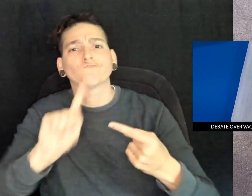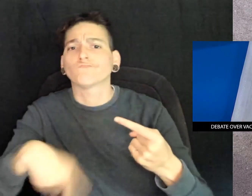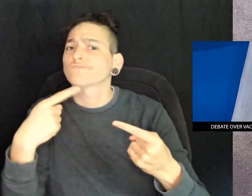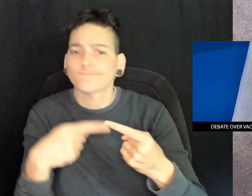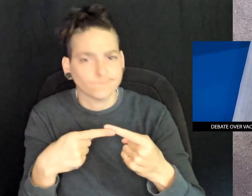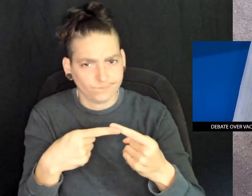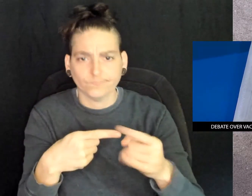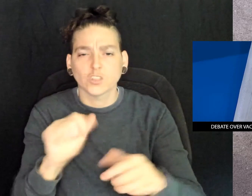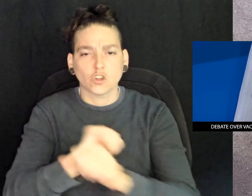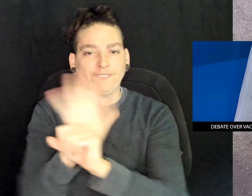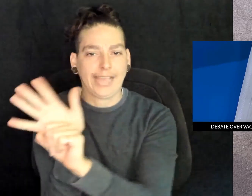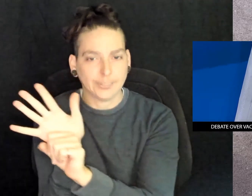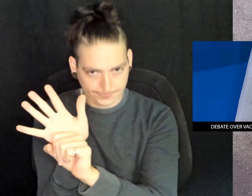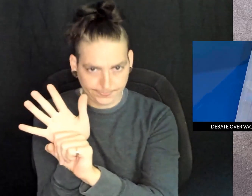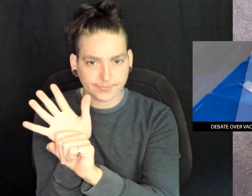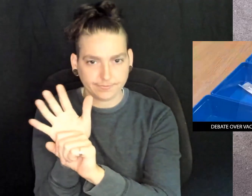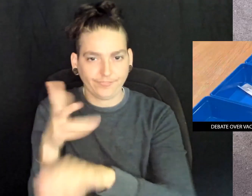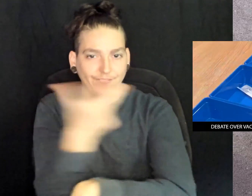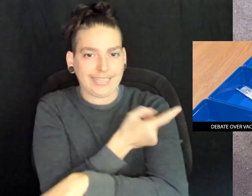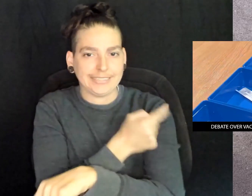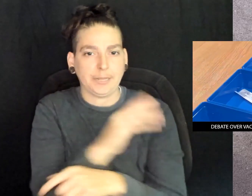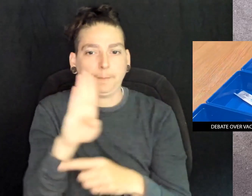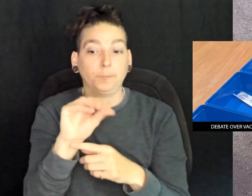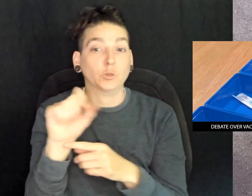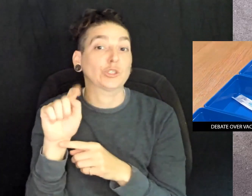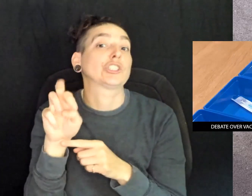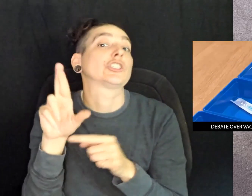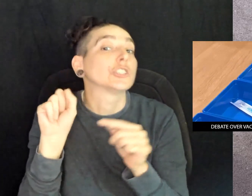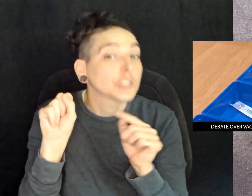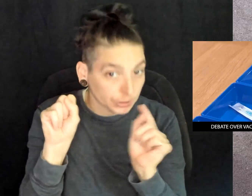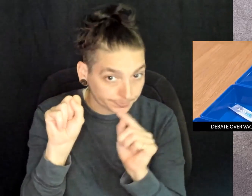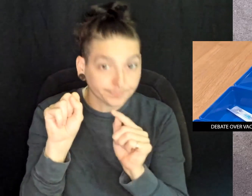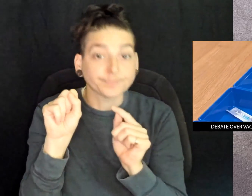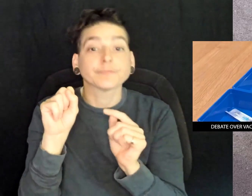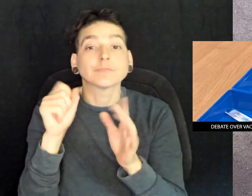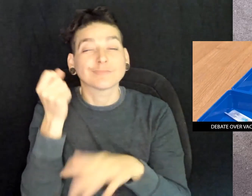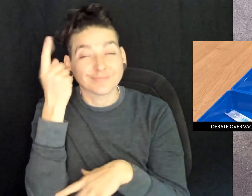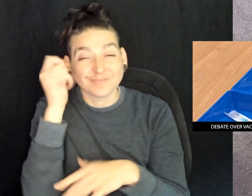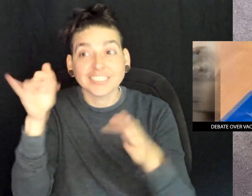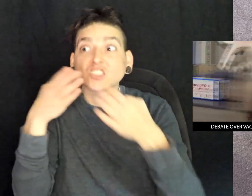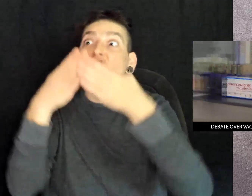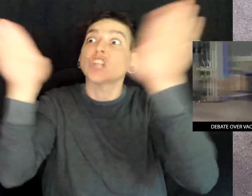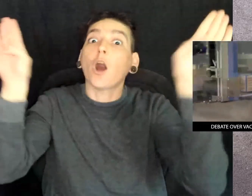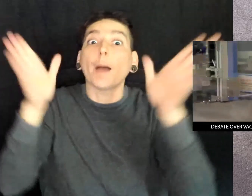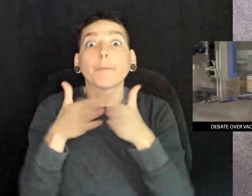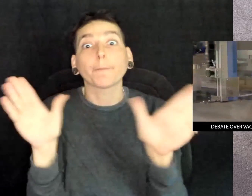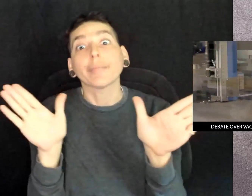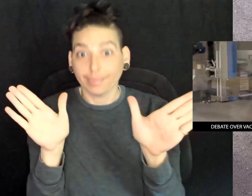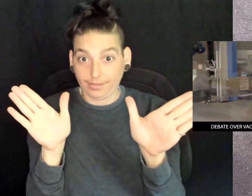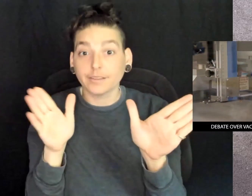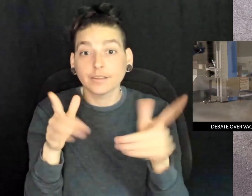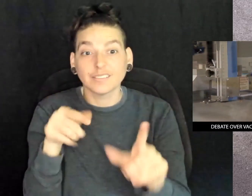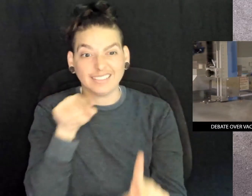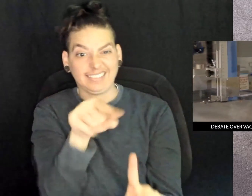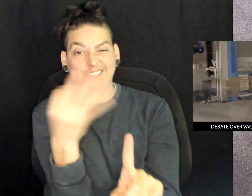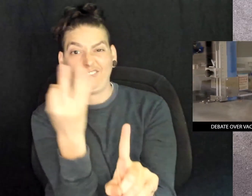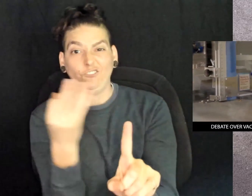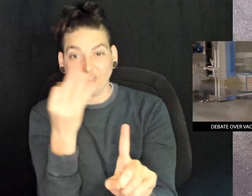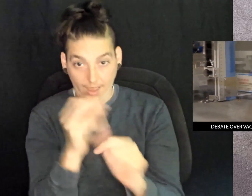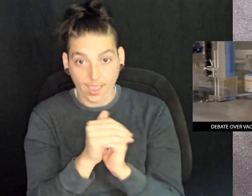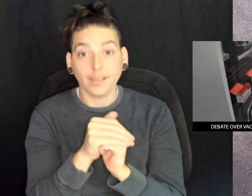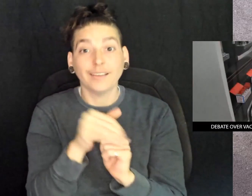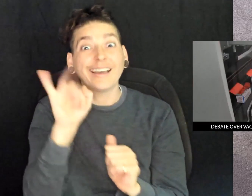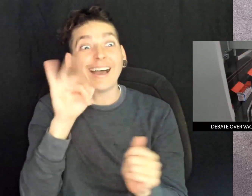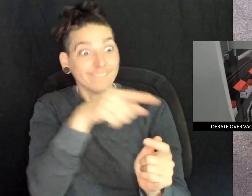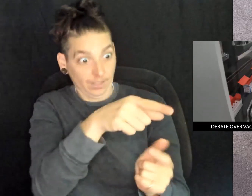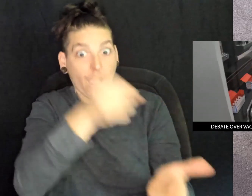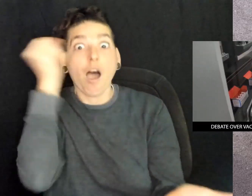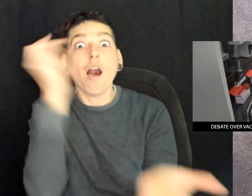an FDA committee is set to talk about Covid 19 vaccine boosters for the general public on Friday